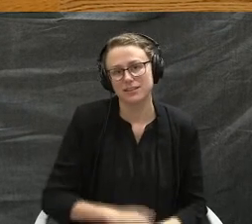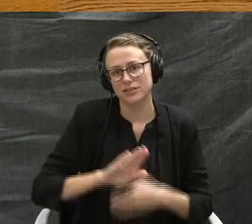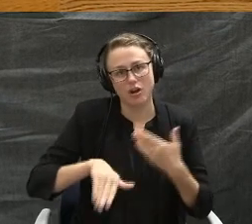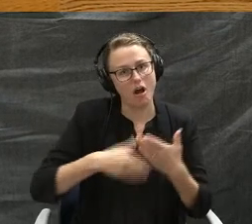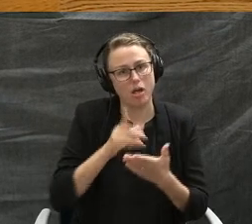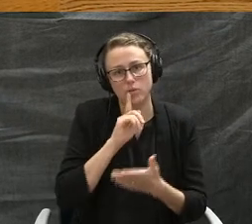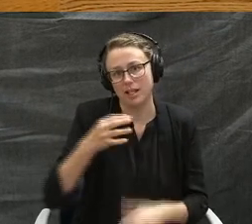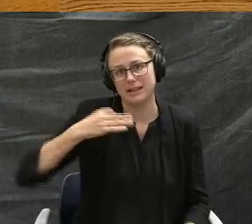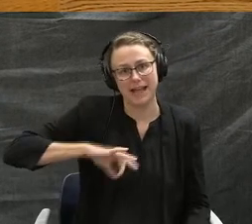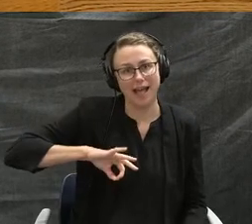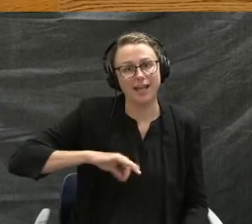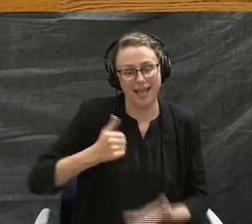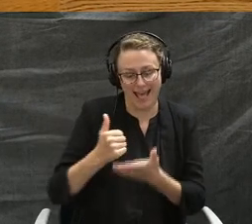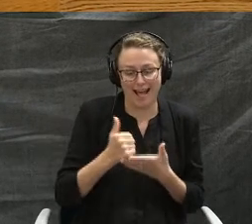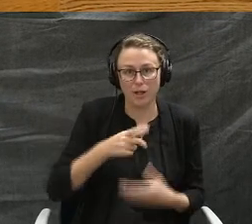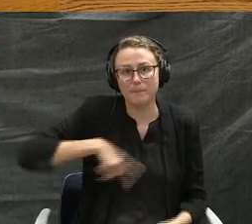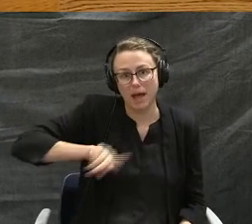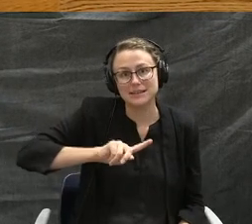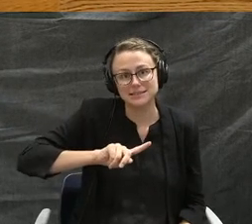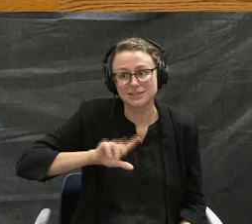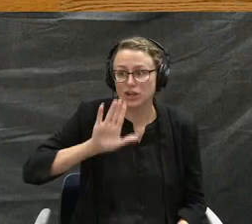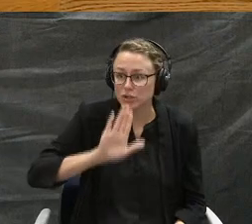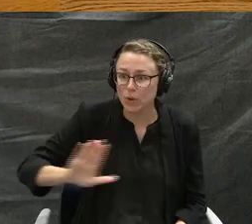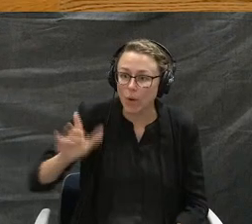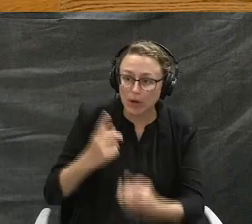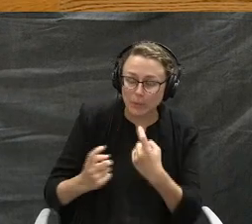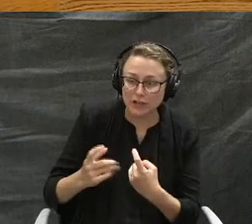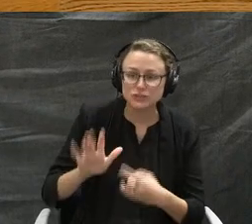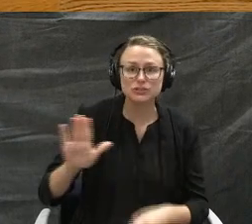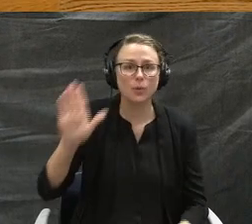questions that are asked and the opinions are taken seriously.